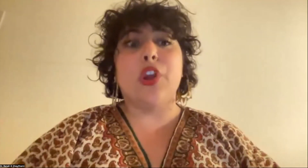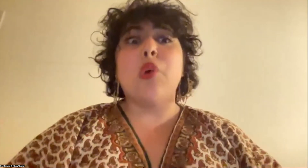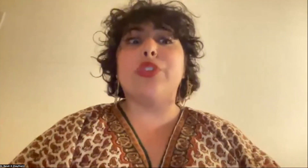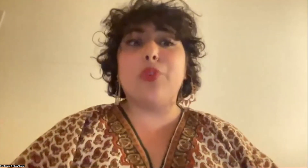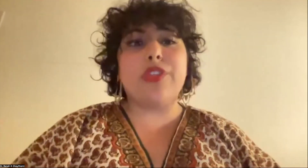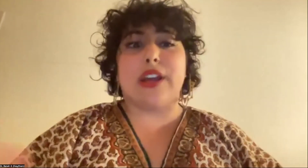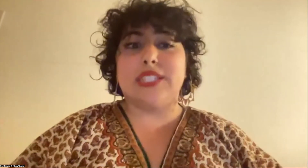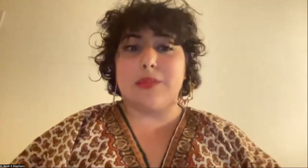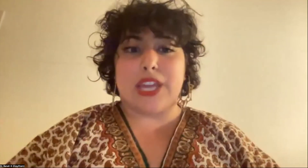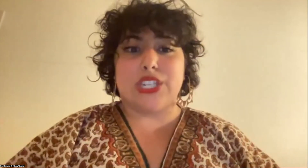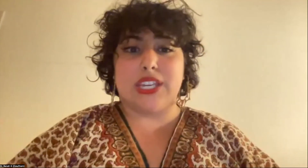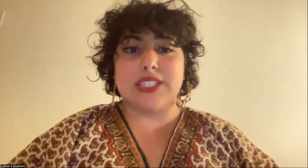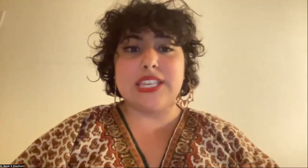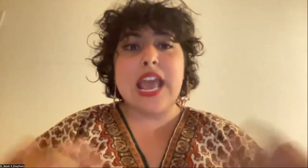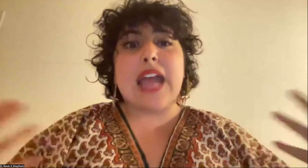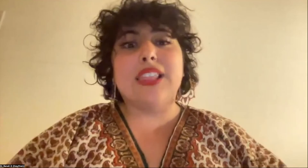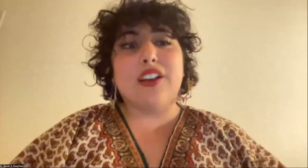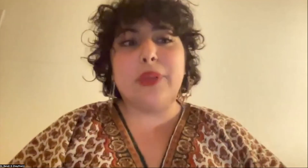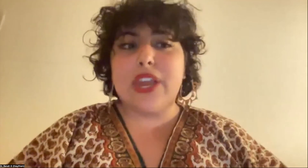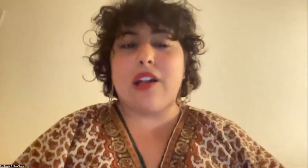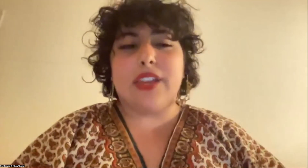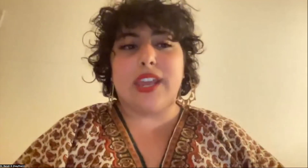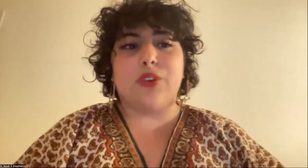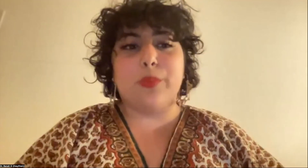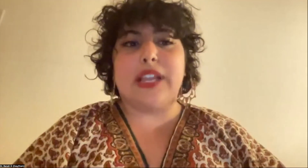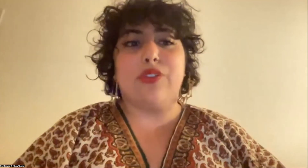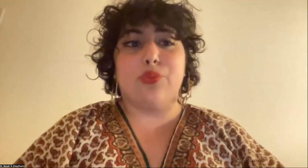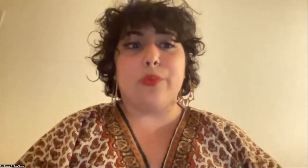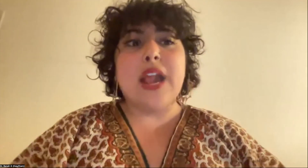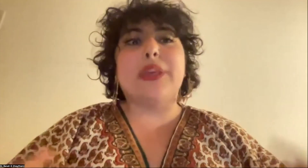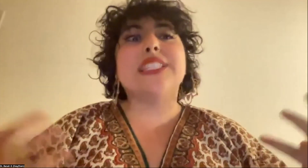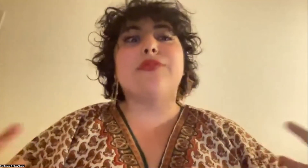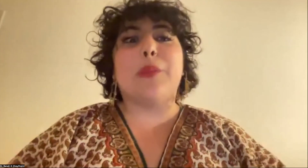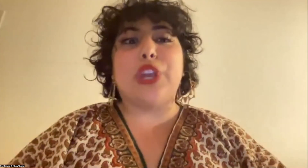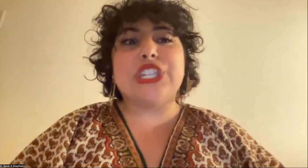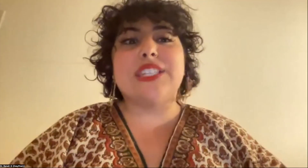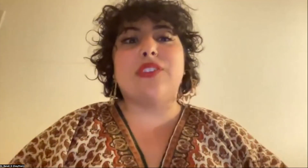with your thoughts and imaginings? I love Billie Holiday and Umm Kulthum because the vibrations in